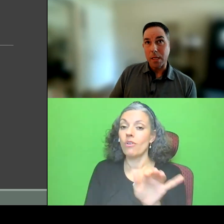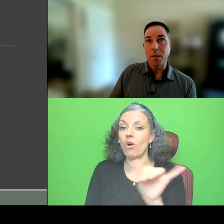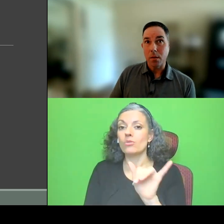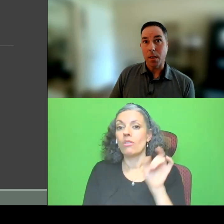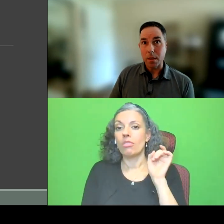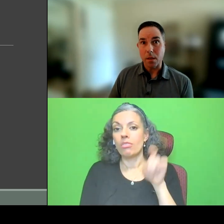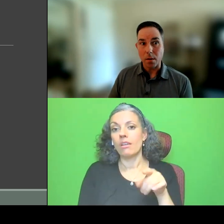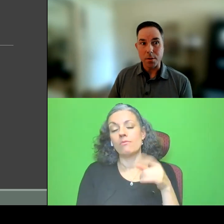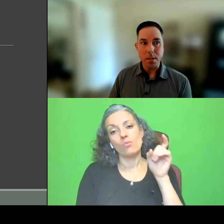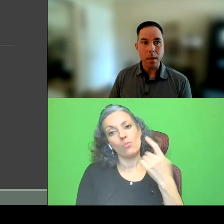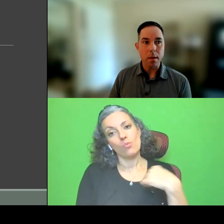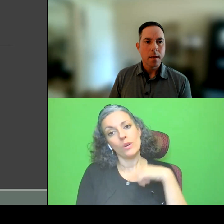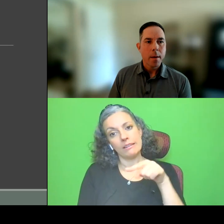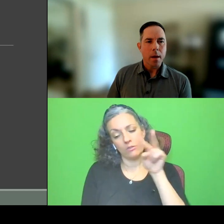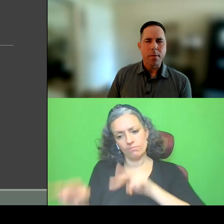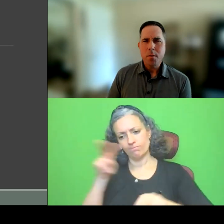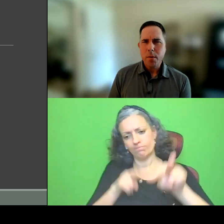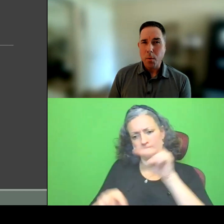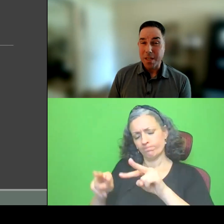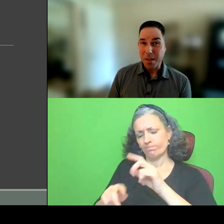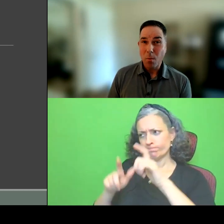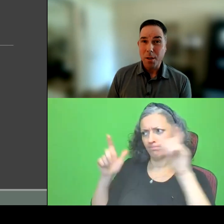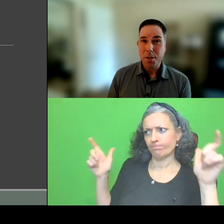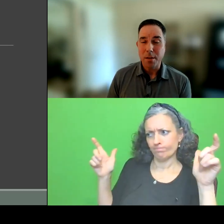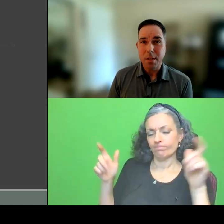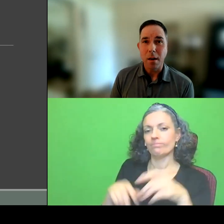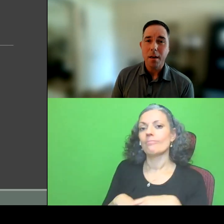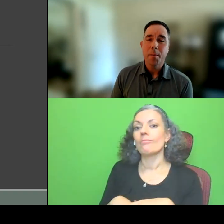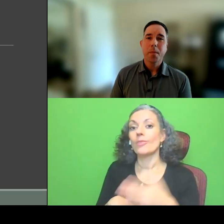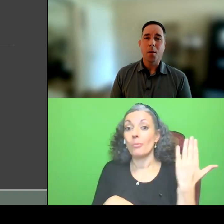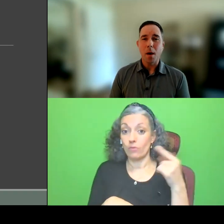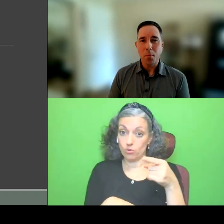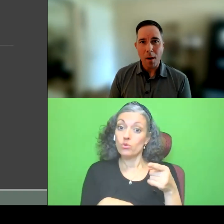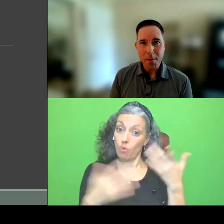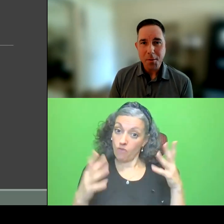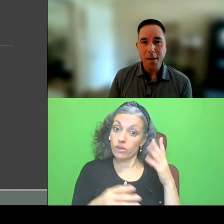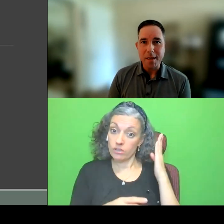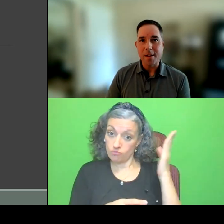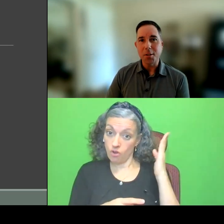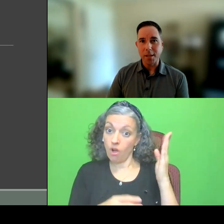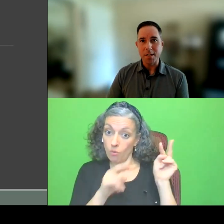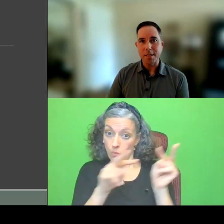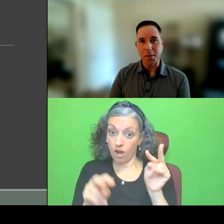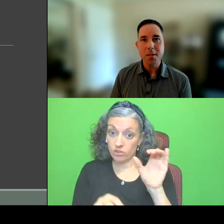we need to look at this on a larger scale. For those of you who did watch Sheri's talk, I promise you that I did not change a single